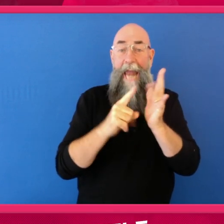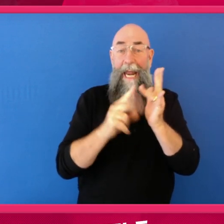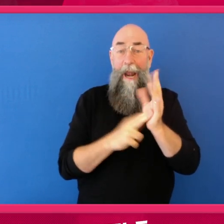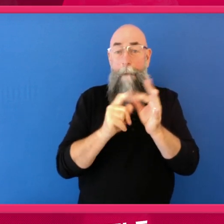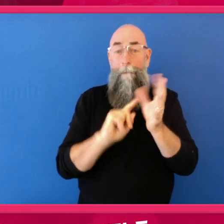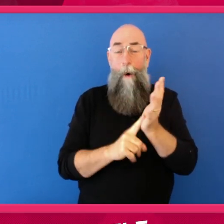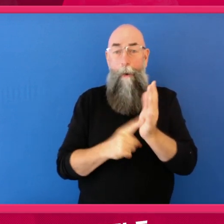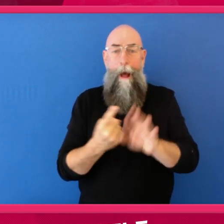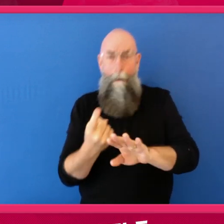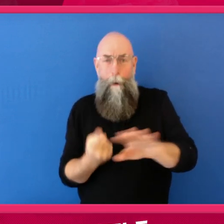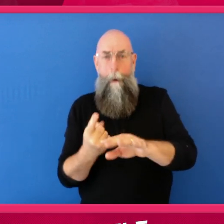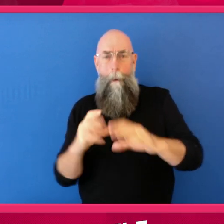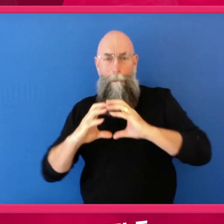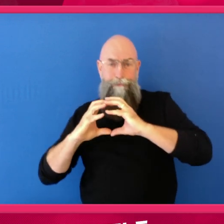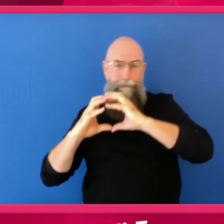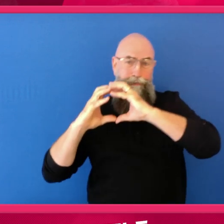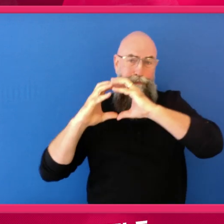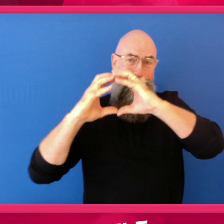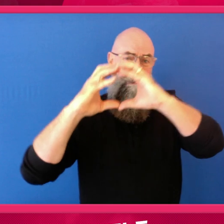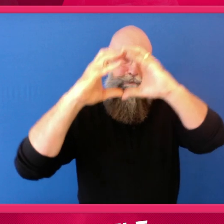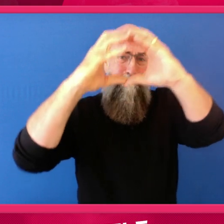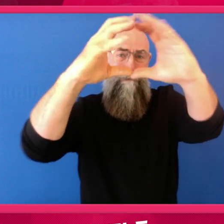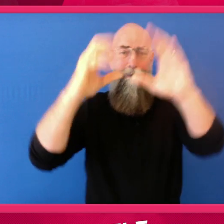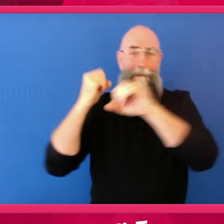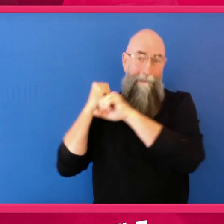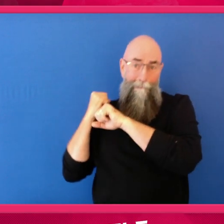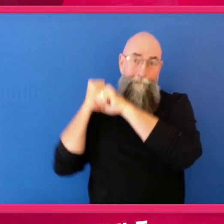you, Kurt Fearnley. Kurt Fearnley: Hey, both of you. I love what